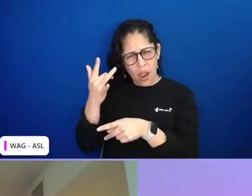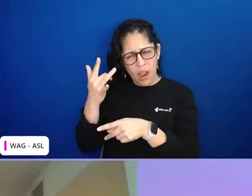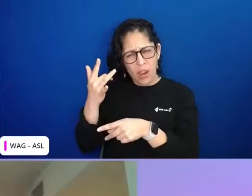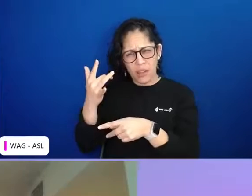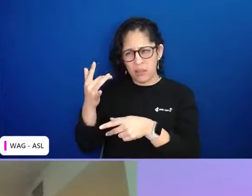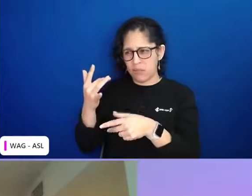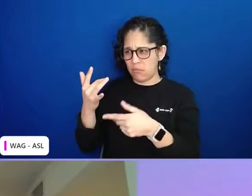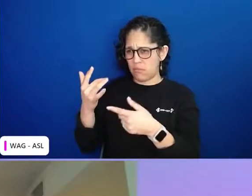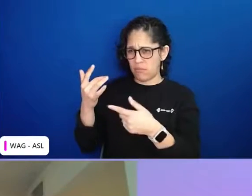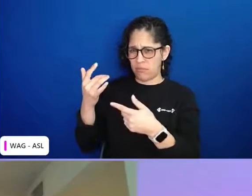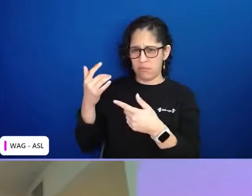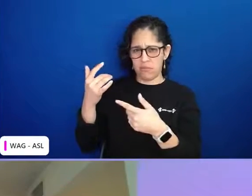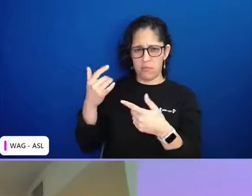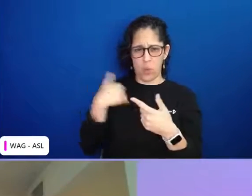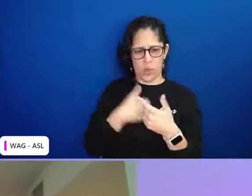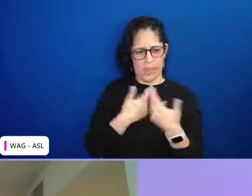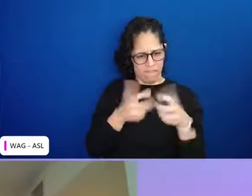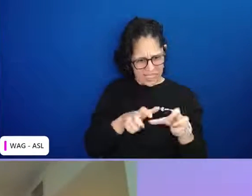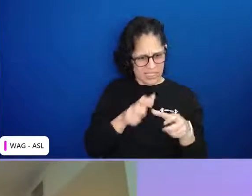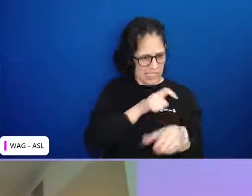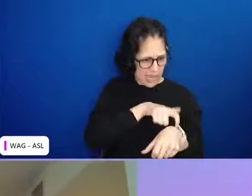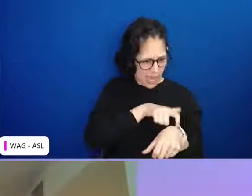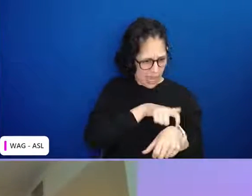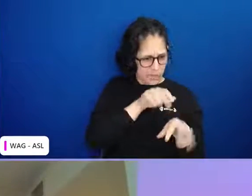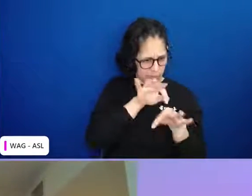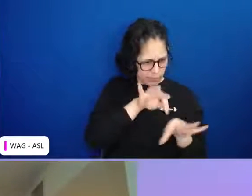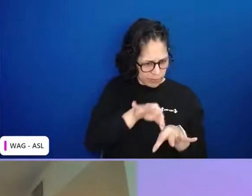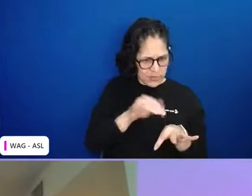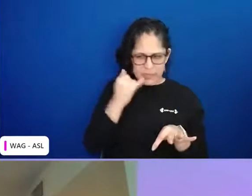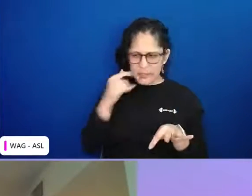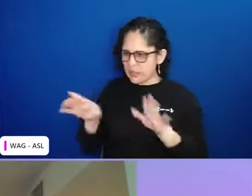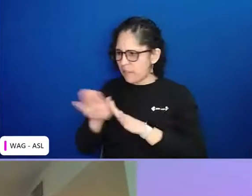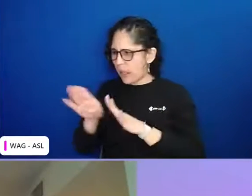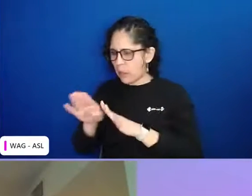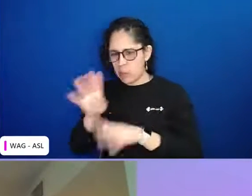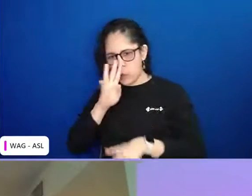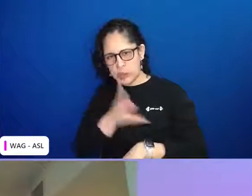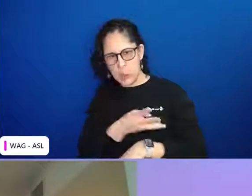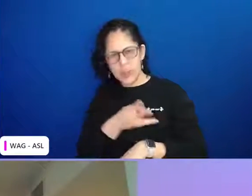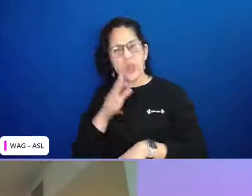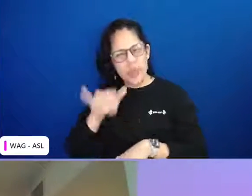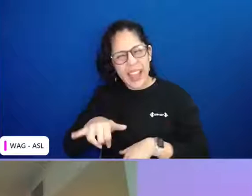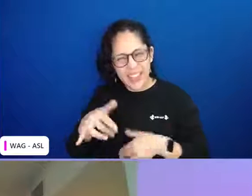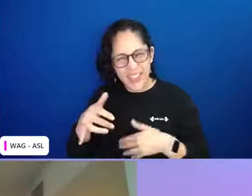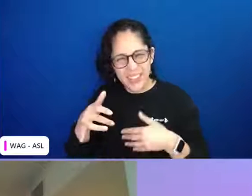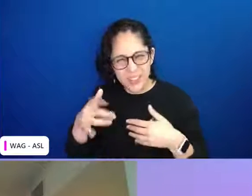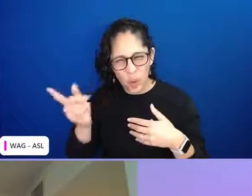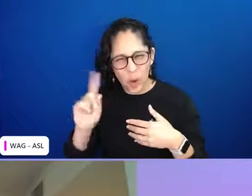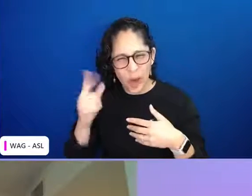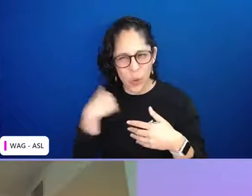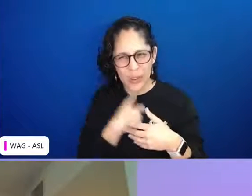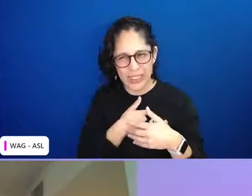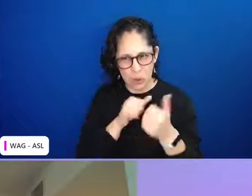practice or as a product, right? Why are we making investments and wire frames that the developer is just